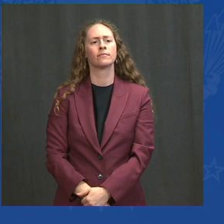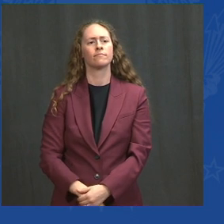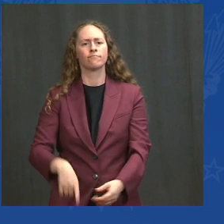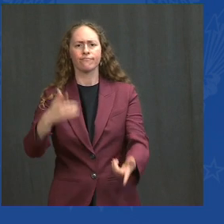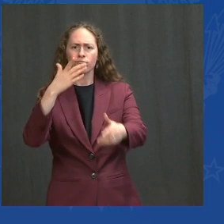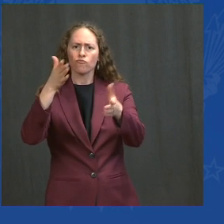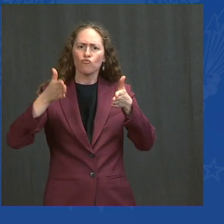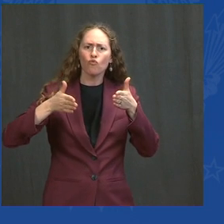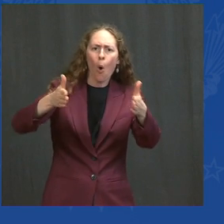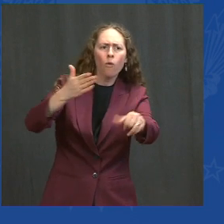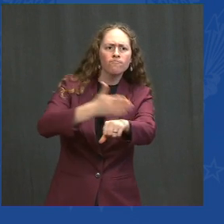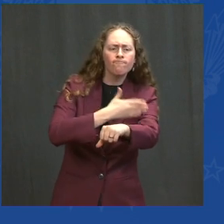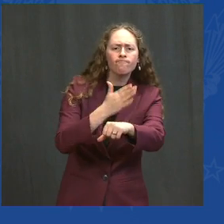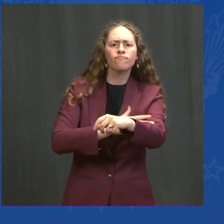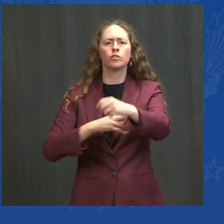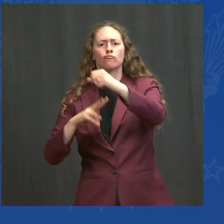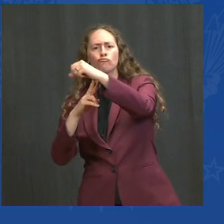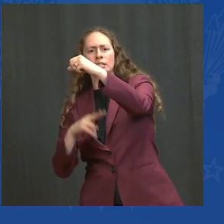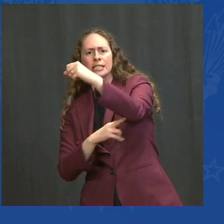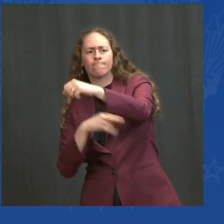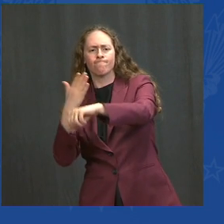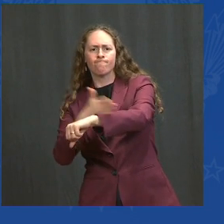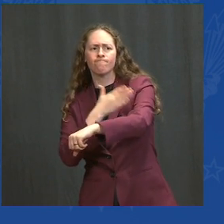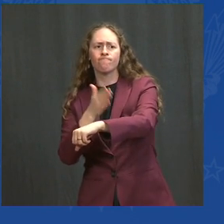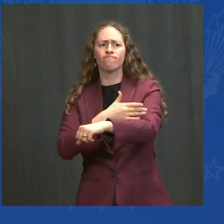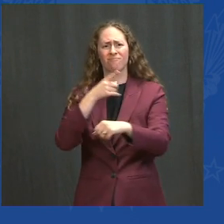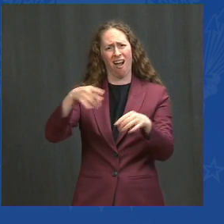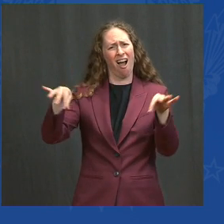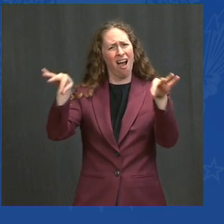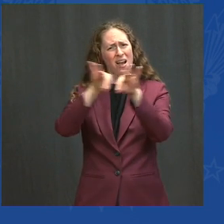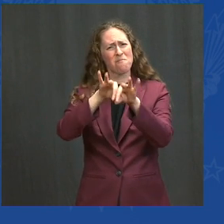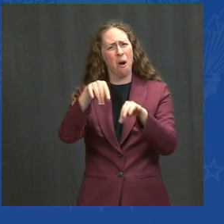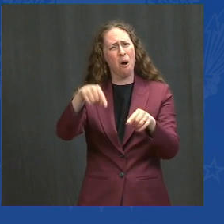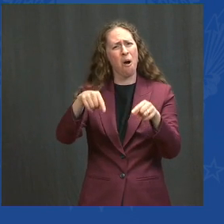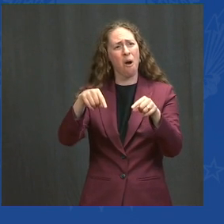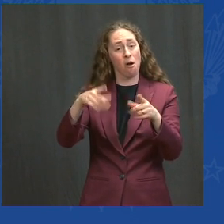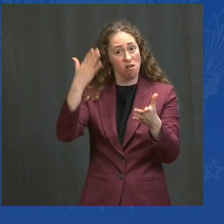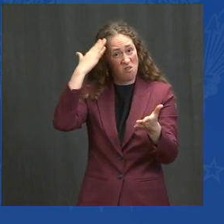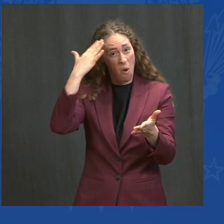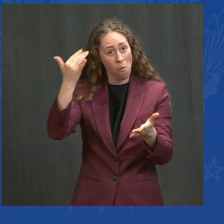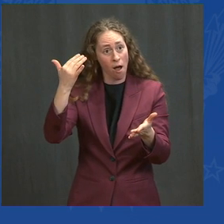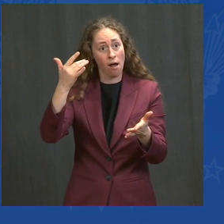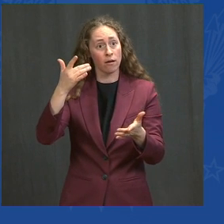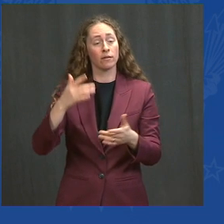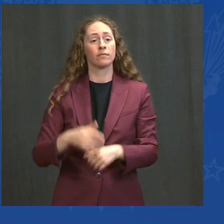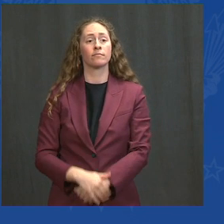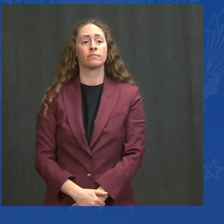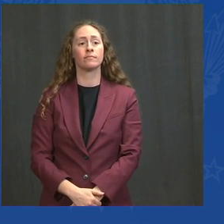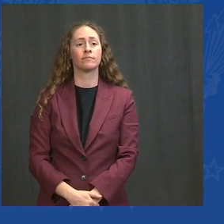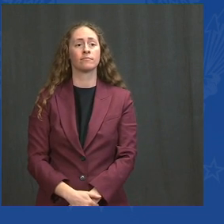You all know why that matters. One in five miles of highway and roads in America